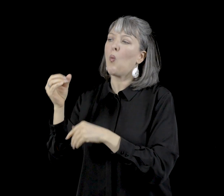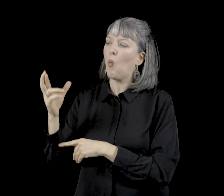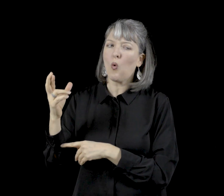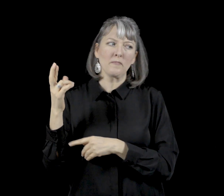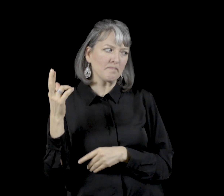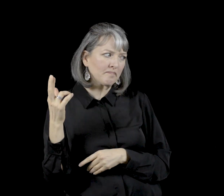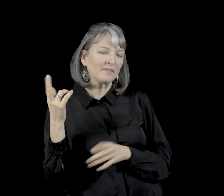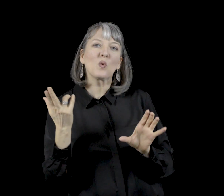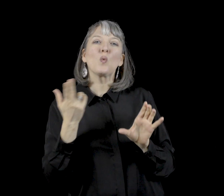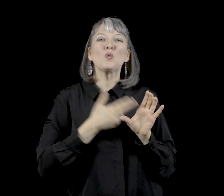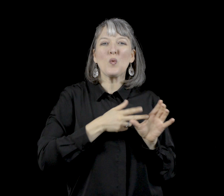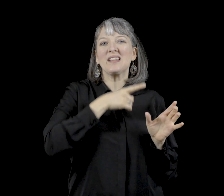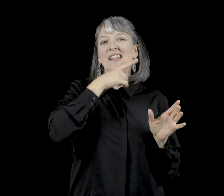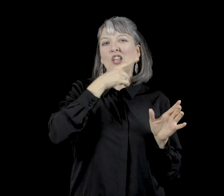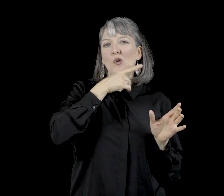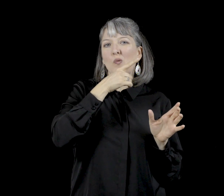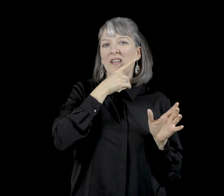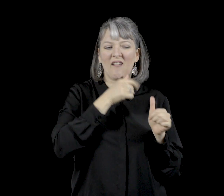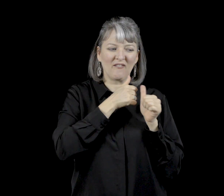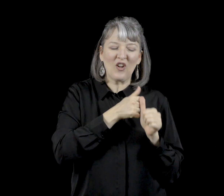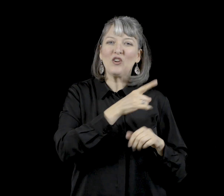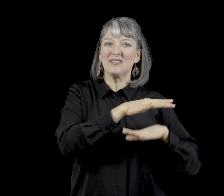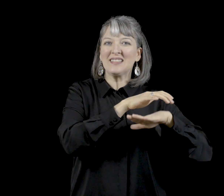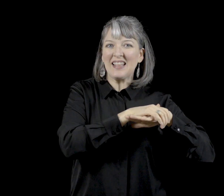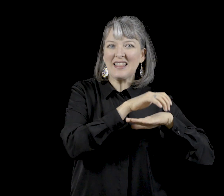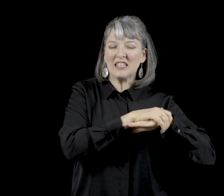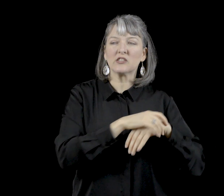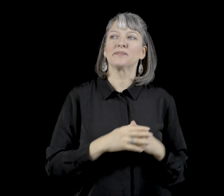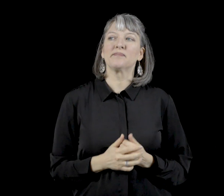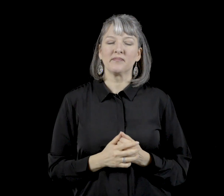Or they might join the hearing congregation following the English format.